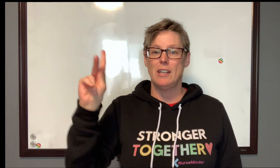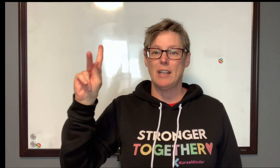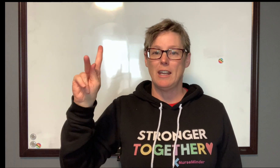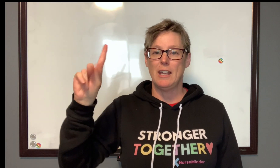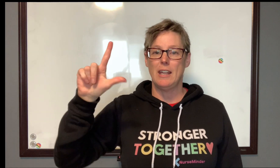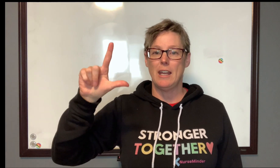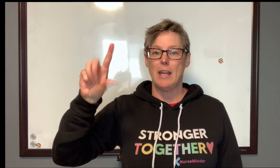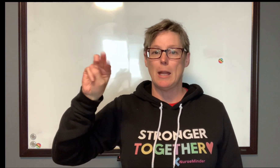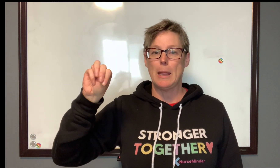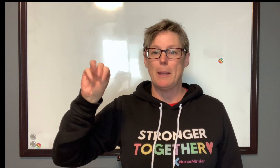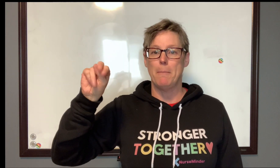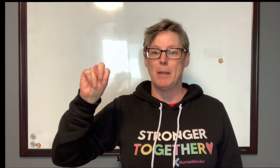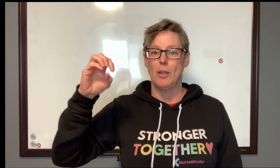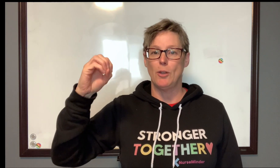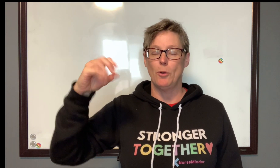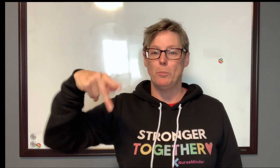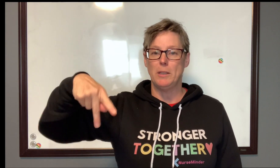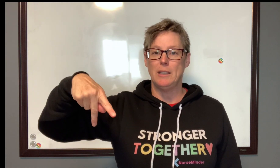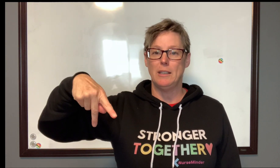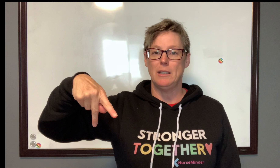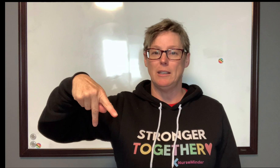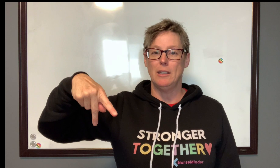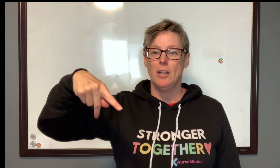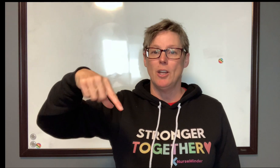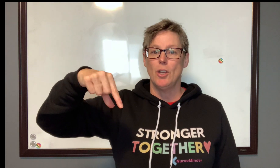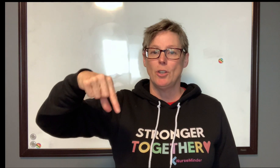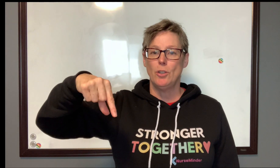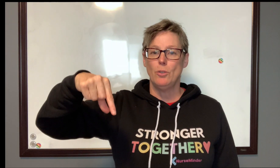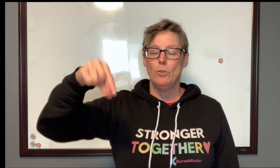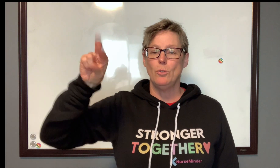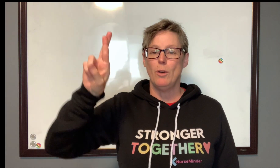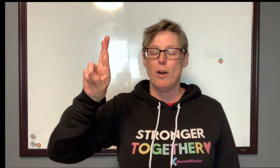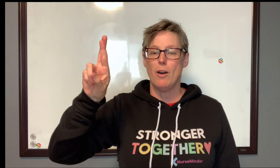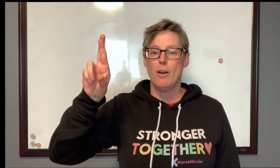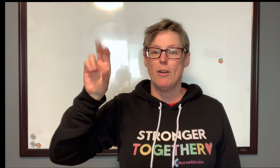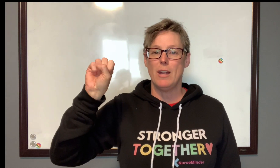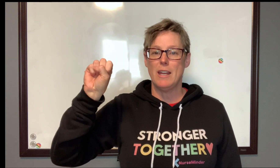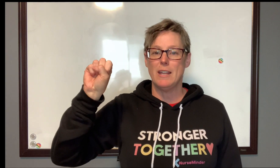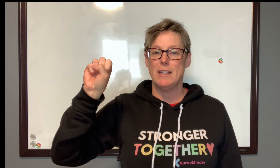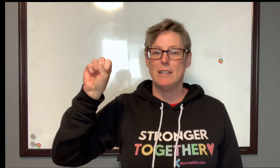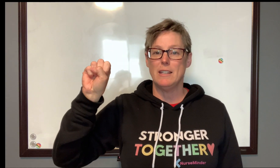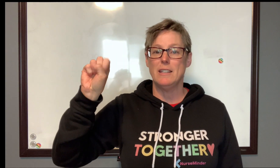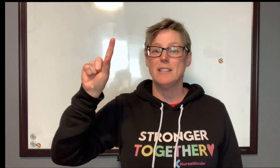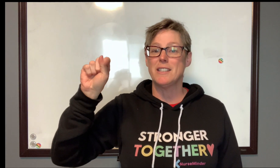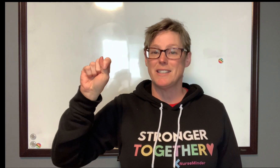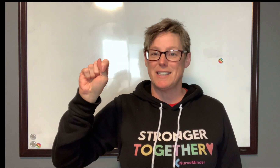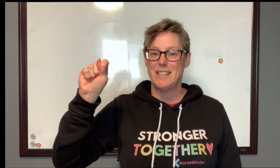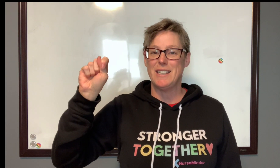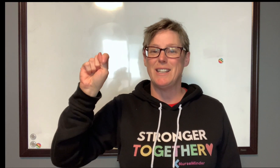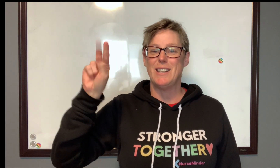k l m n o p